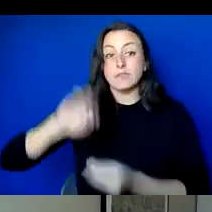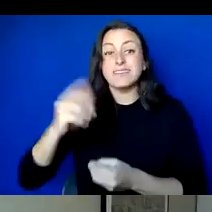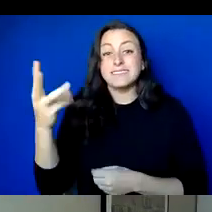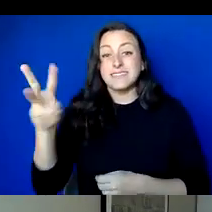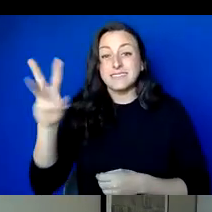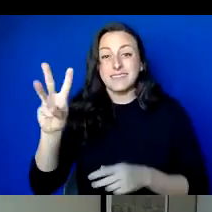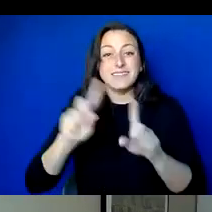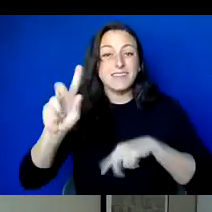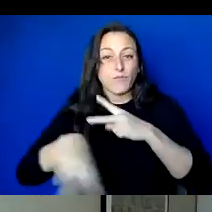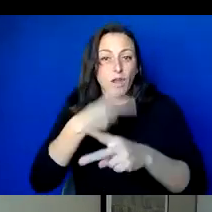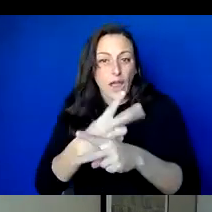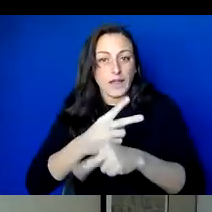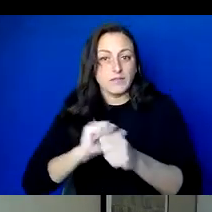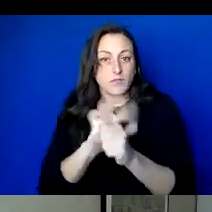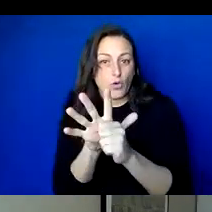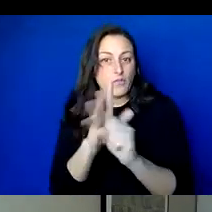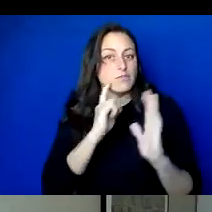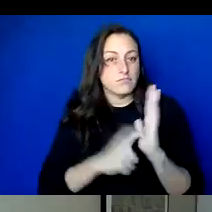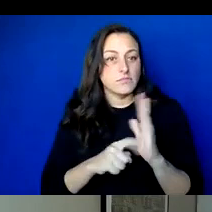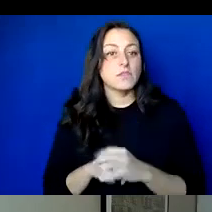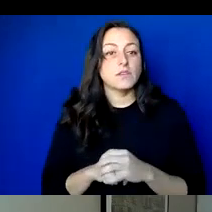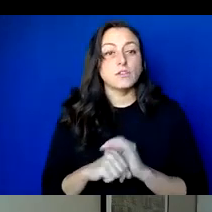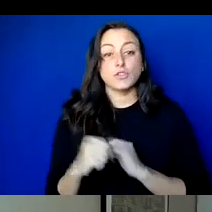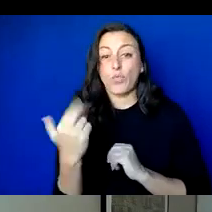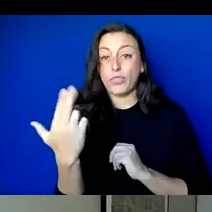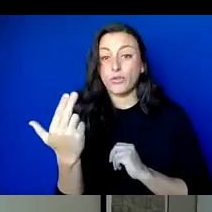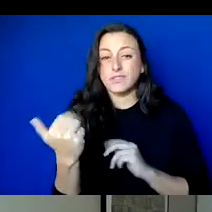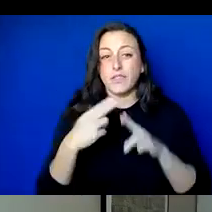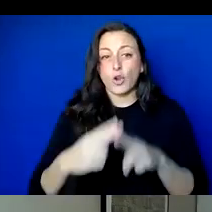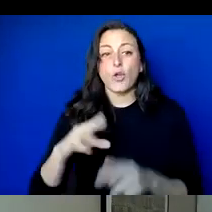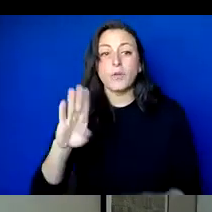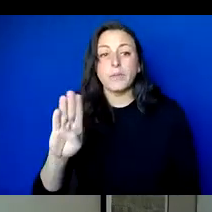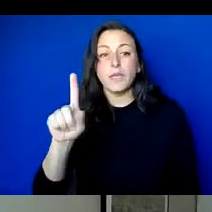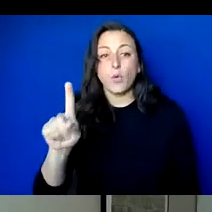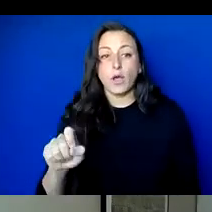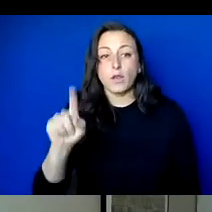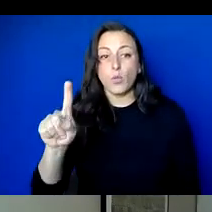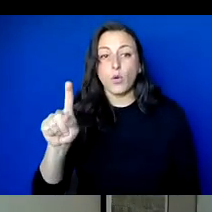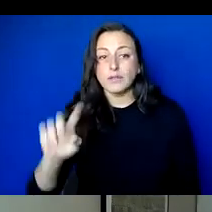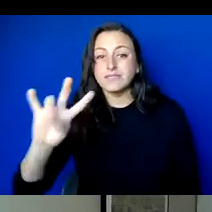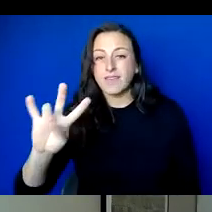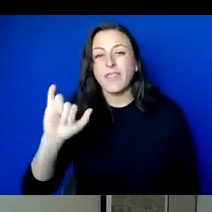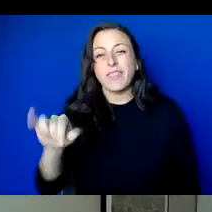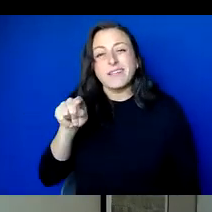identified. Most of these - so 13 of them - are the B.1.1.7 or UK variant. We've also had three